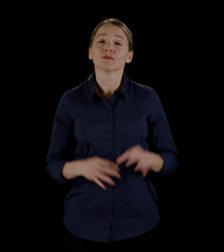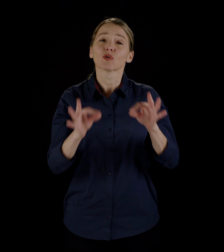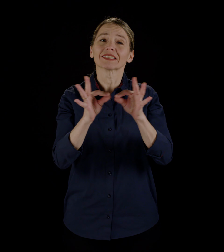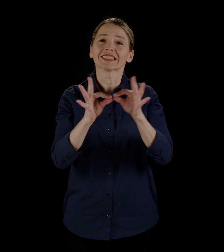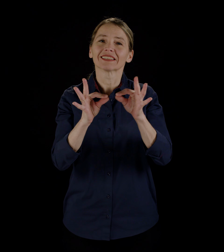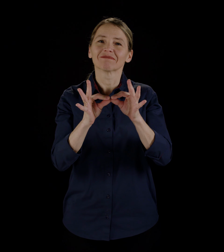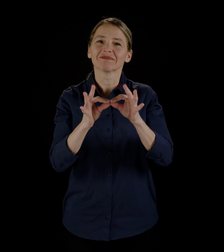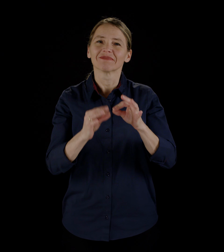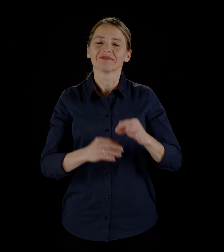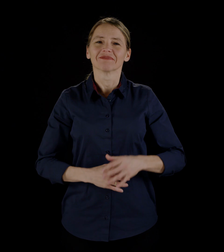Pricing